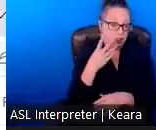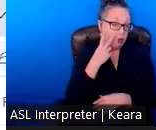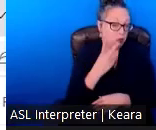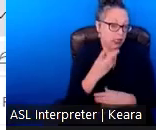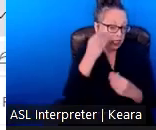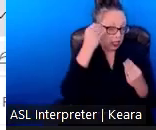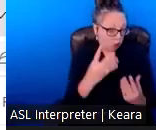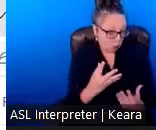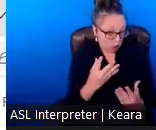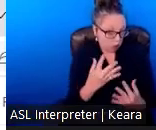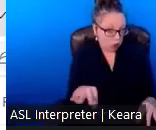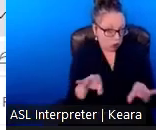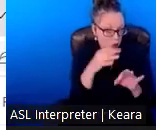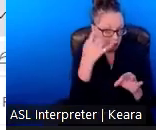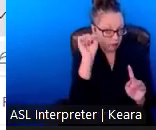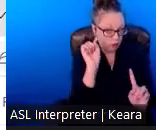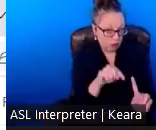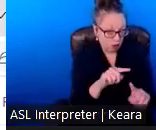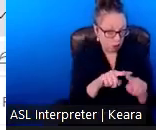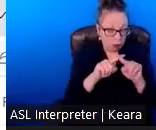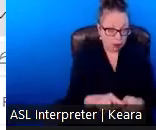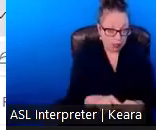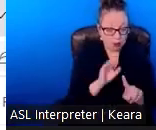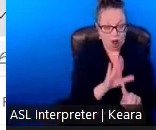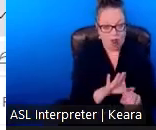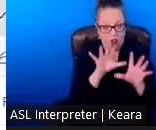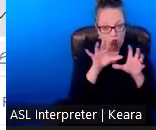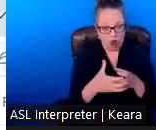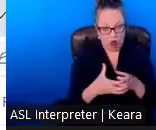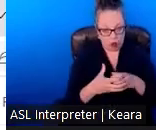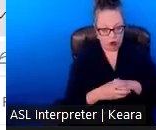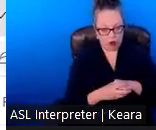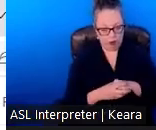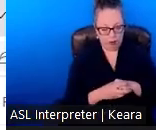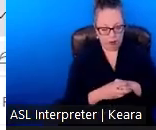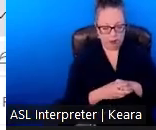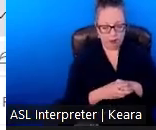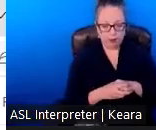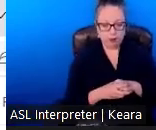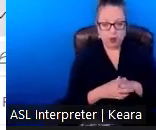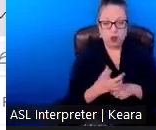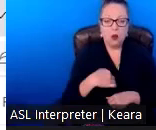category they are applying to. So because we are offering seven categories